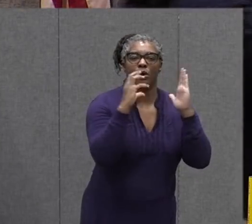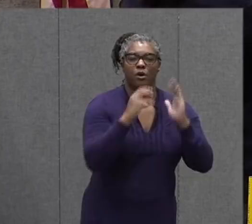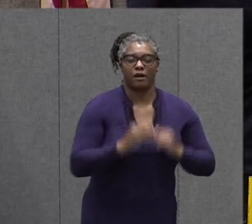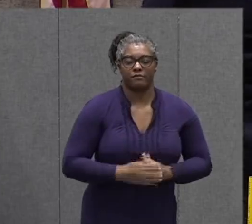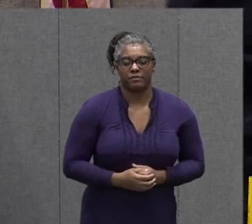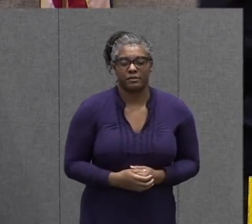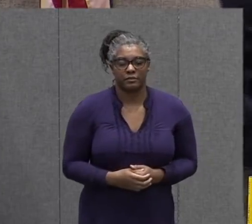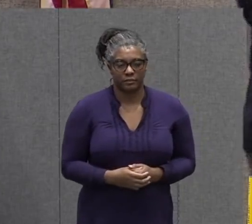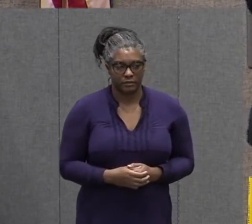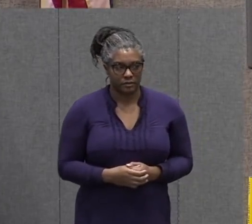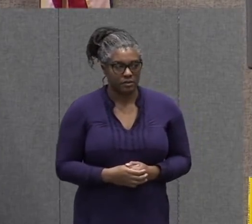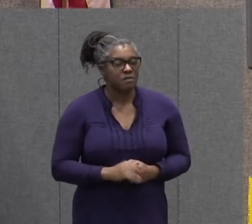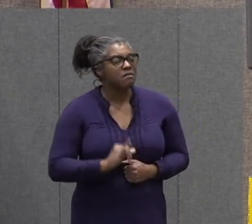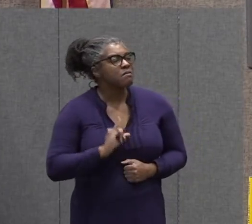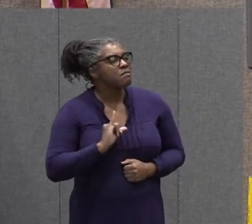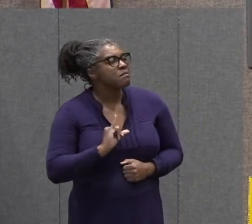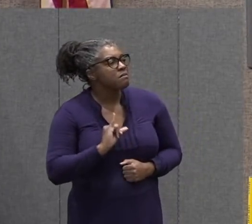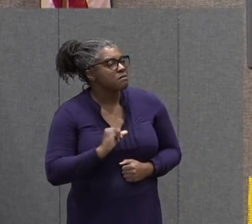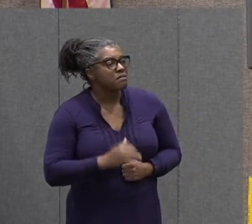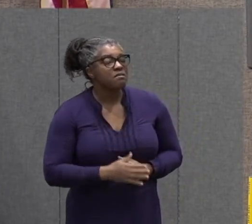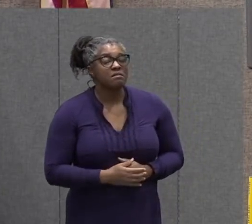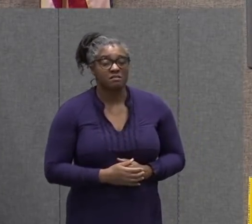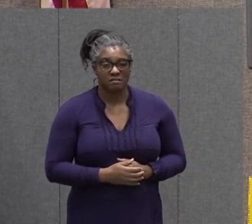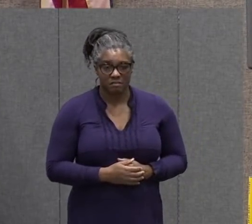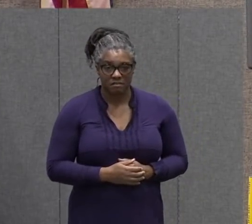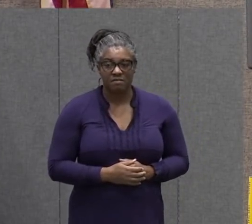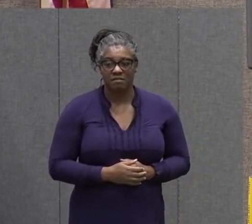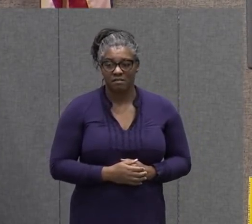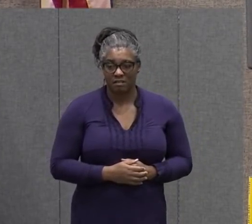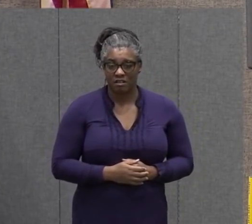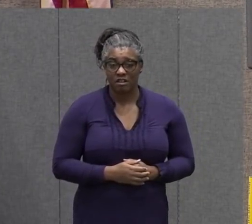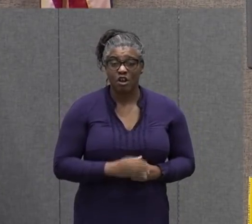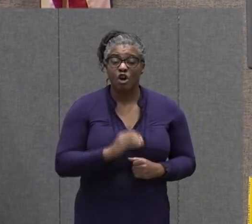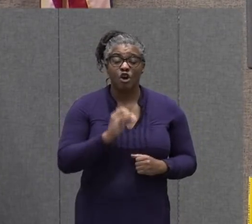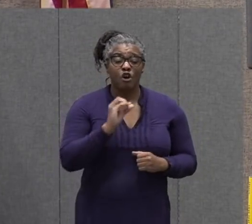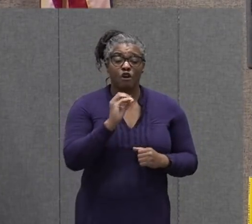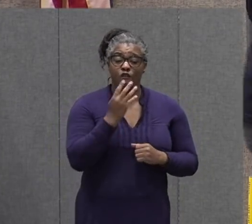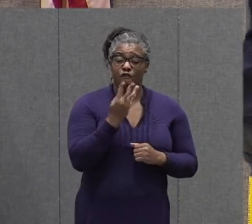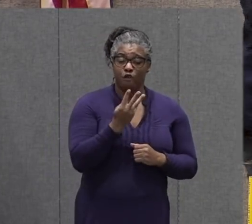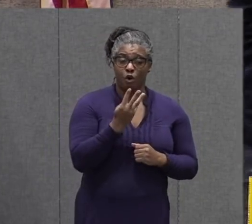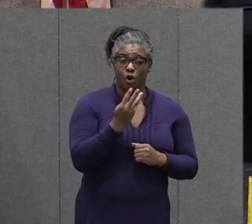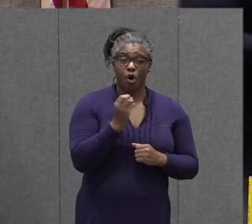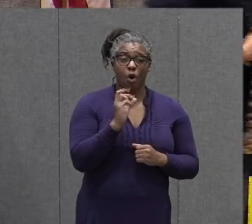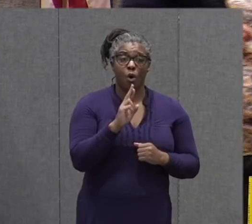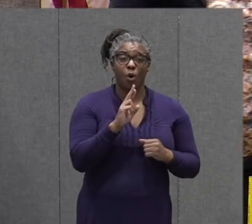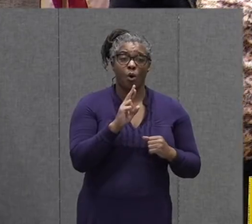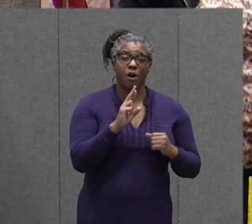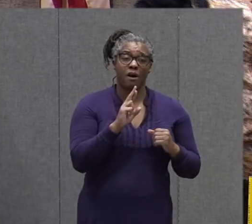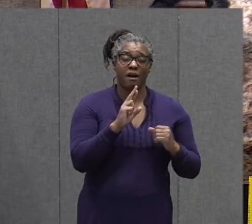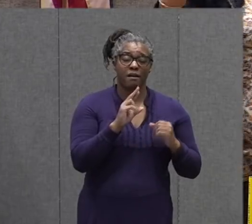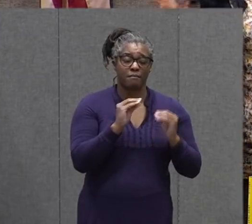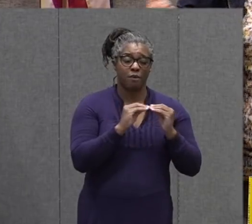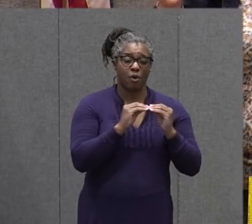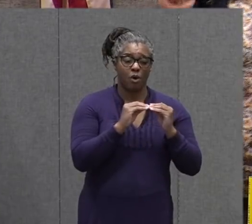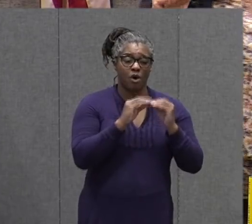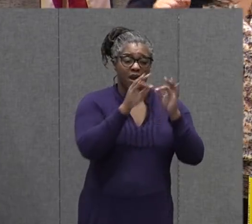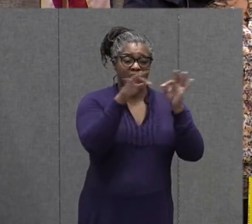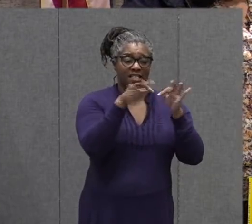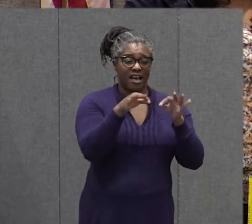[Miss Garcia] Stanza, four or more lines, having a fixed length meter, or rhyming scheme, in poetry. [Miss Martindale] Okay.